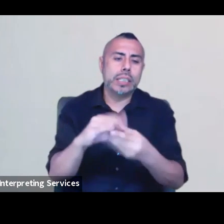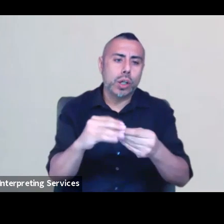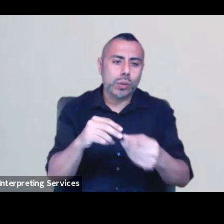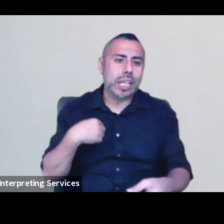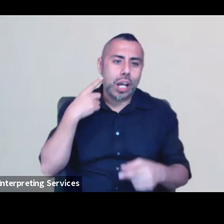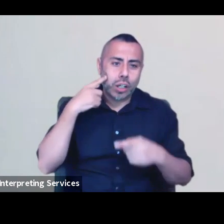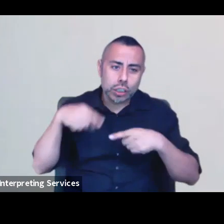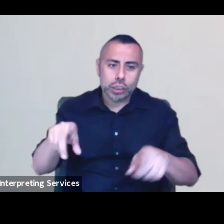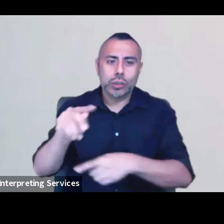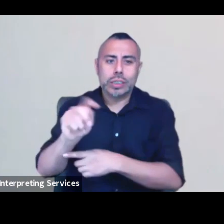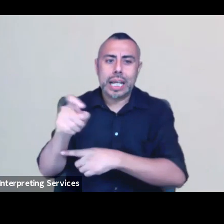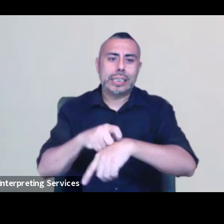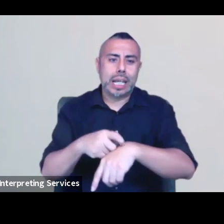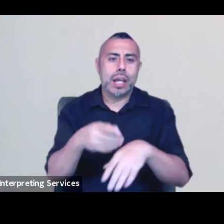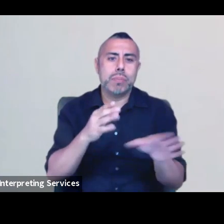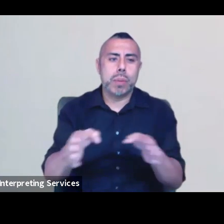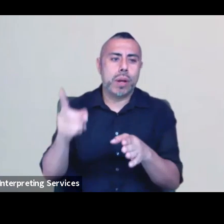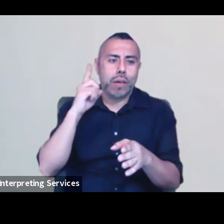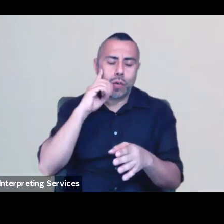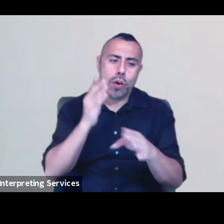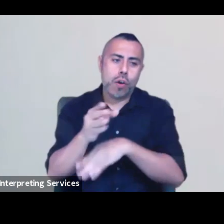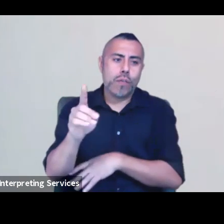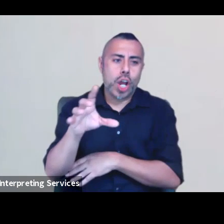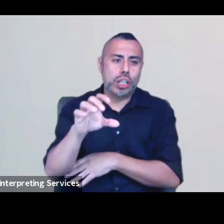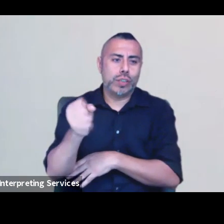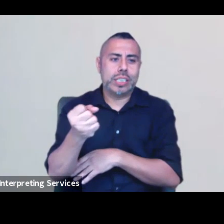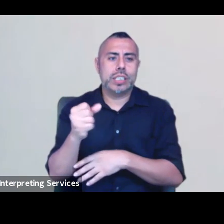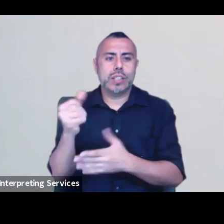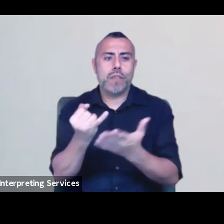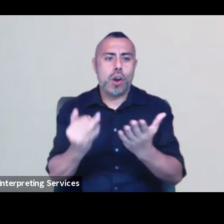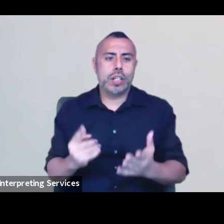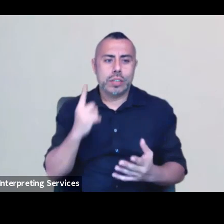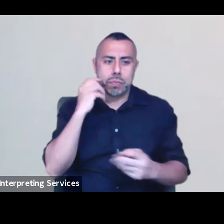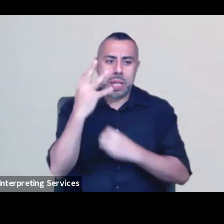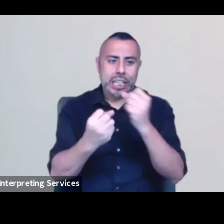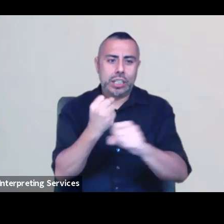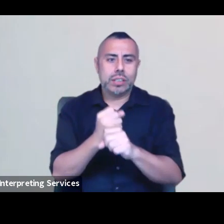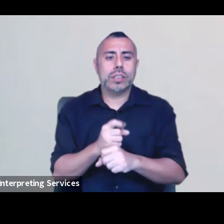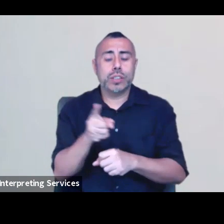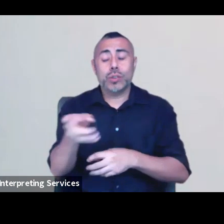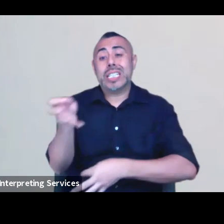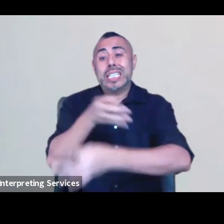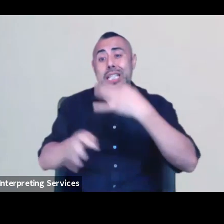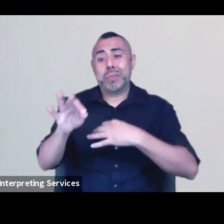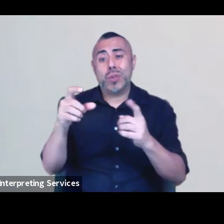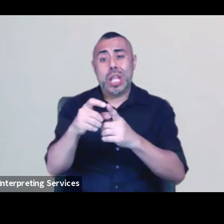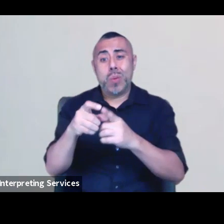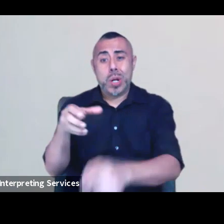and you have a perfect description of the nonprofit industrial complex. This thinking is hurting us individually